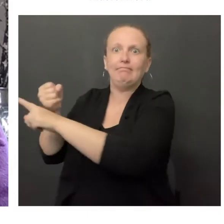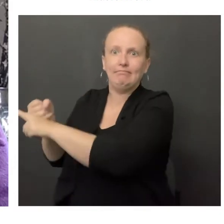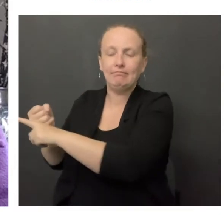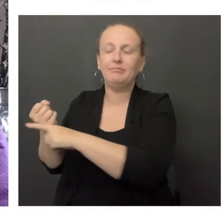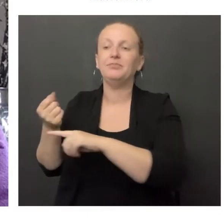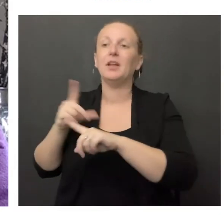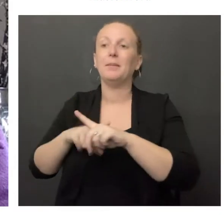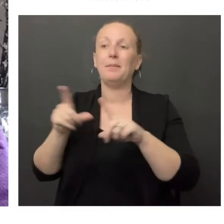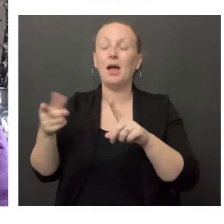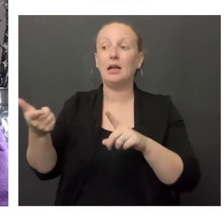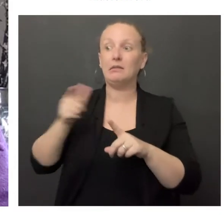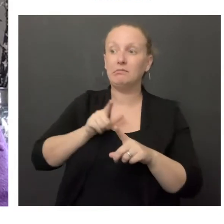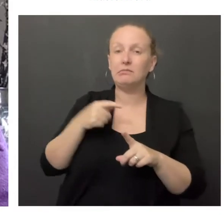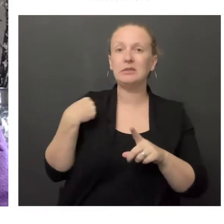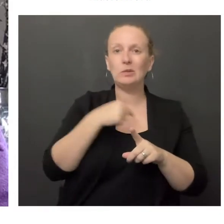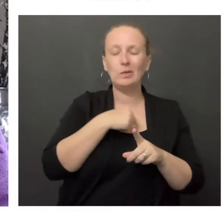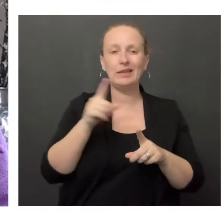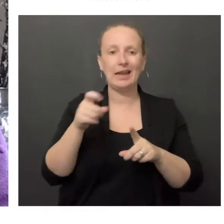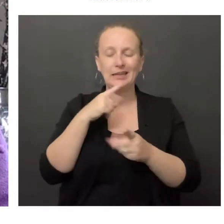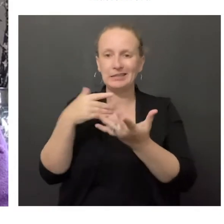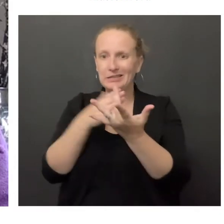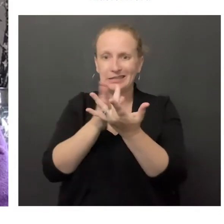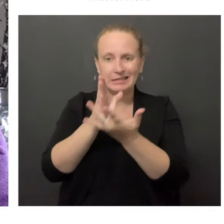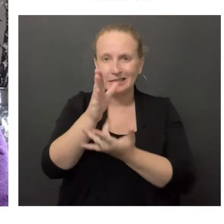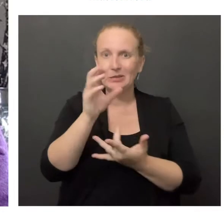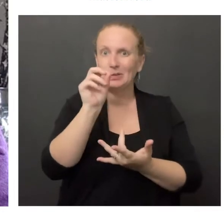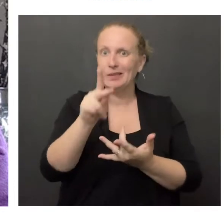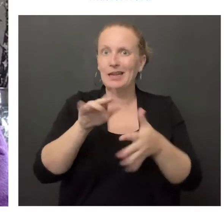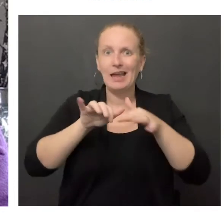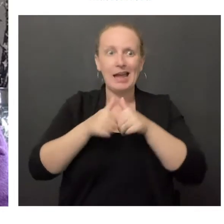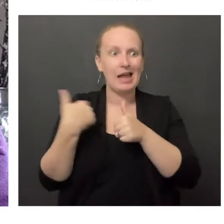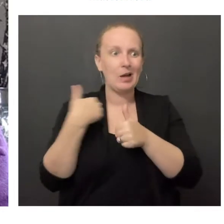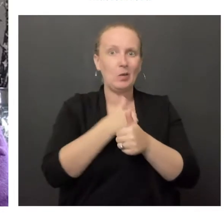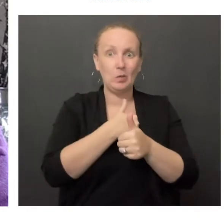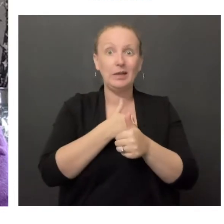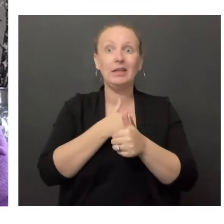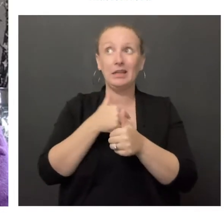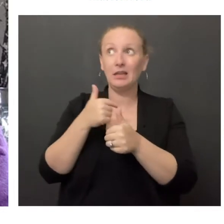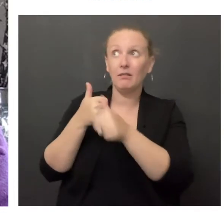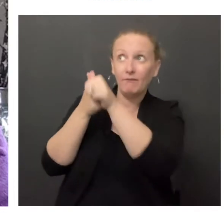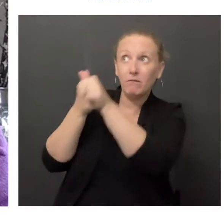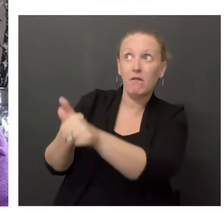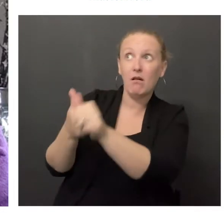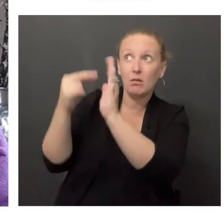trying to make sure that we were compliant and that we were providing what we, what